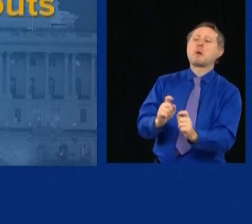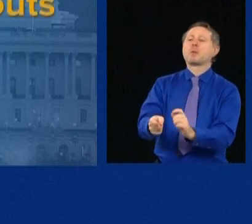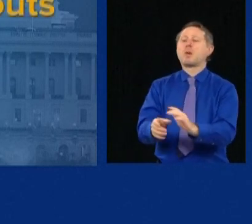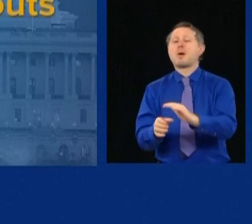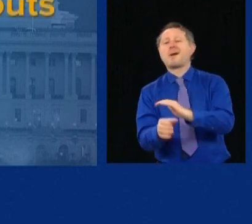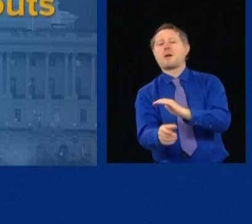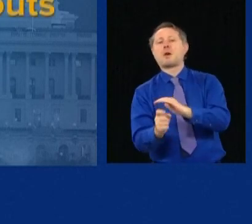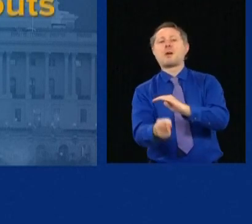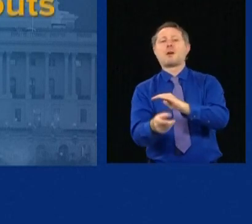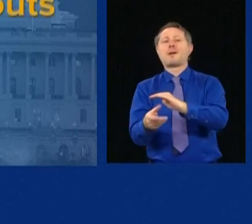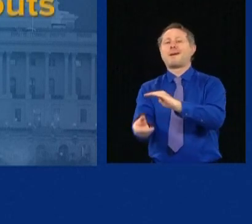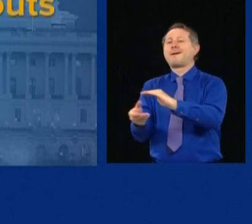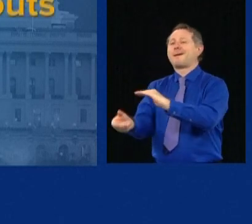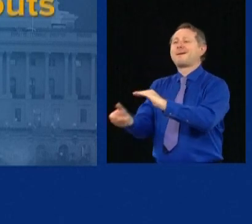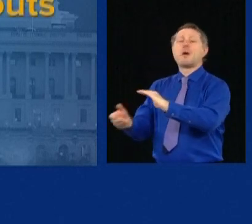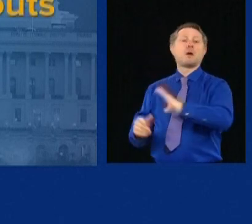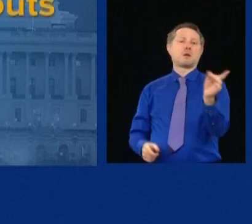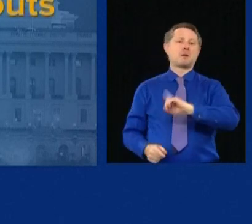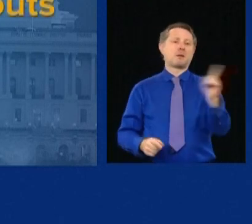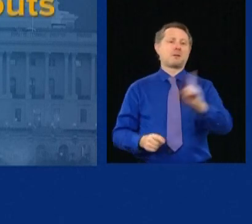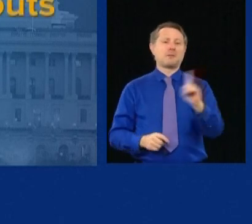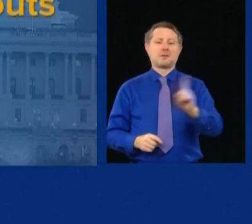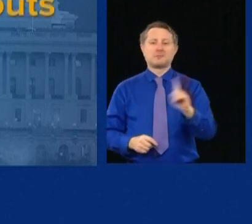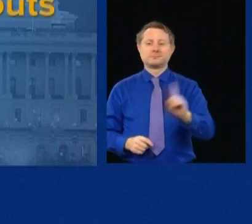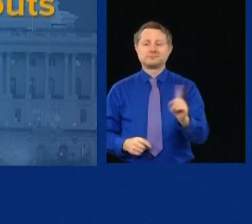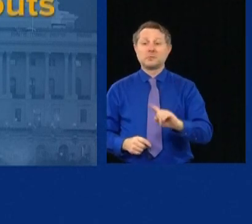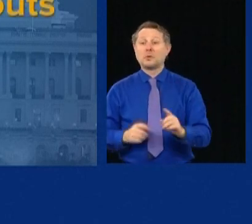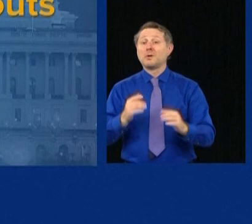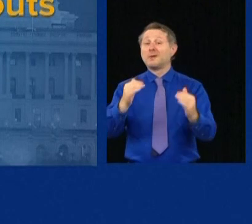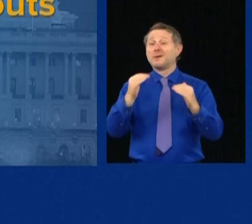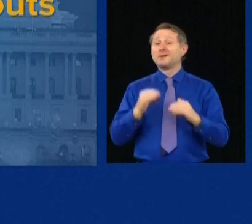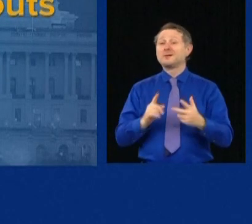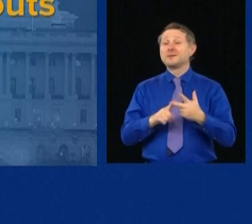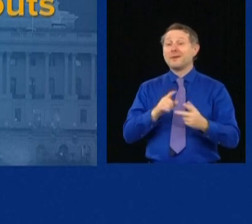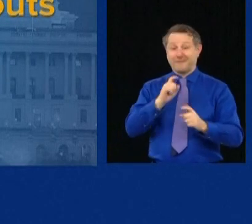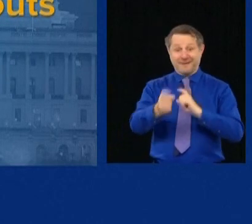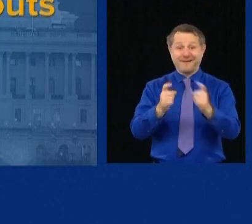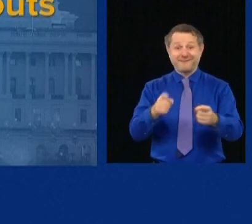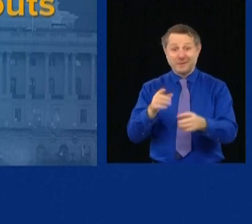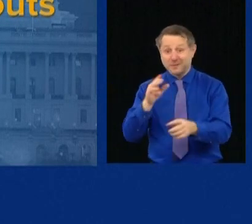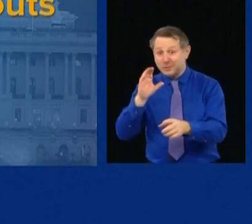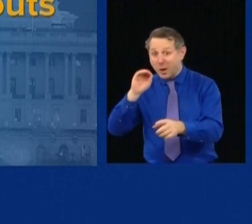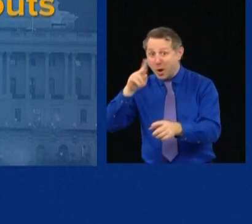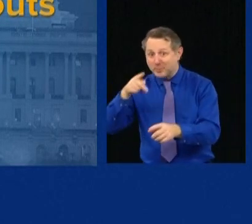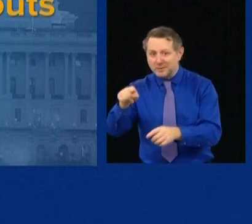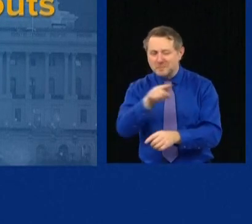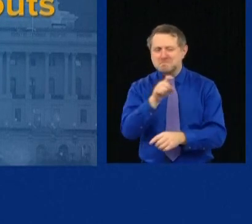NO SPECIAL INTERESTS GETTING PRIORITY OR SPECIAL TREATMENT